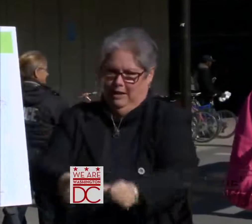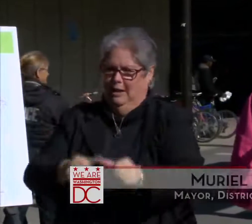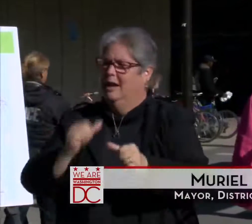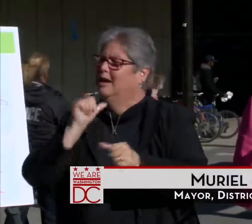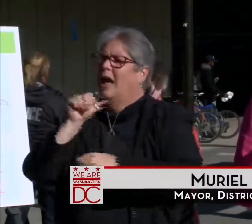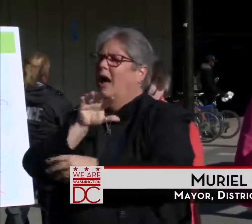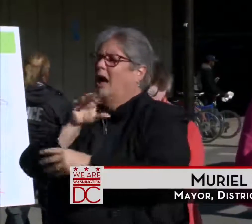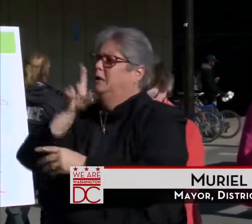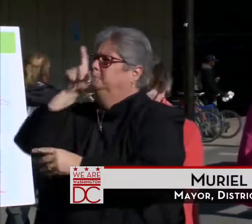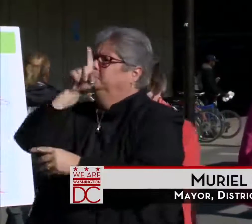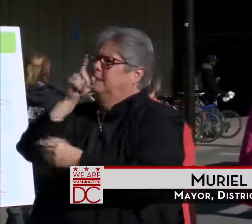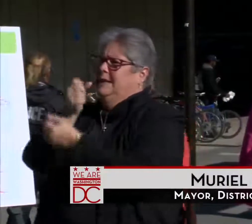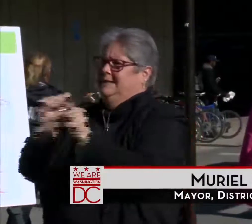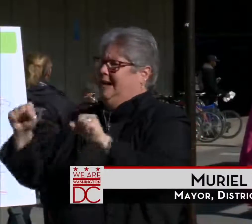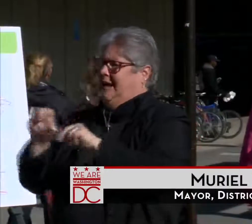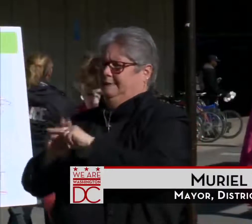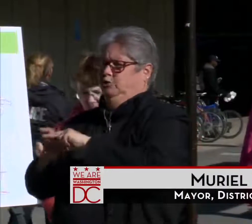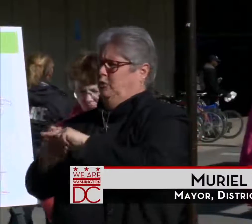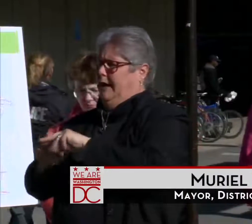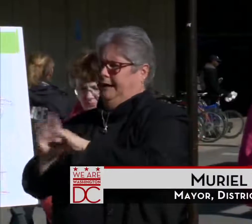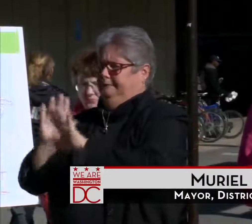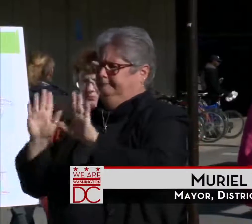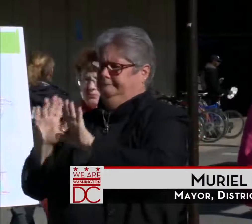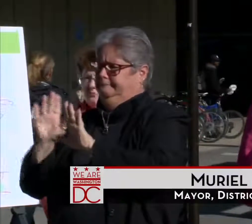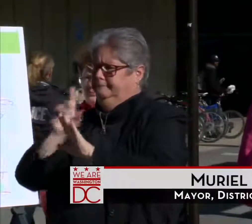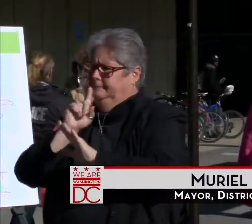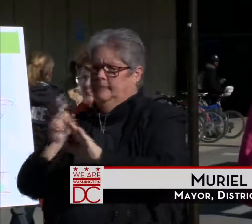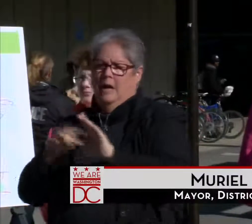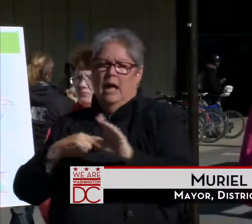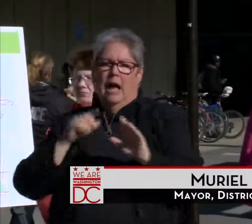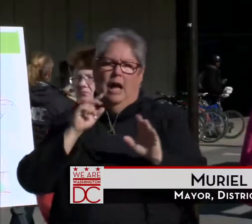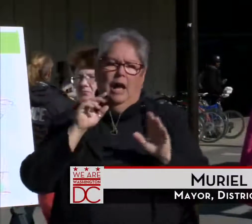THAT'S WHAT YOU HAVE HEARD ME TALK ABOUT AND I LOOK FORWARD TO